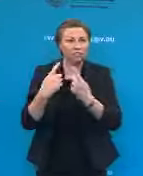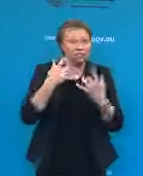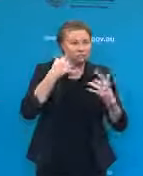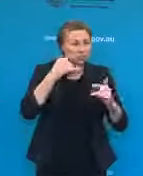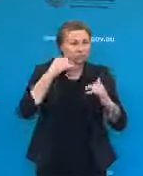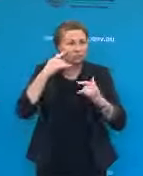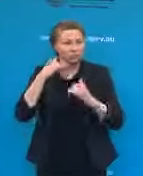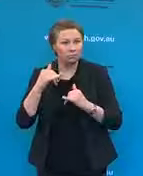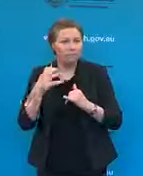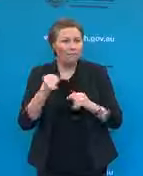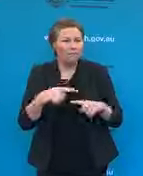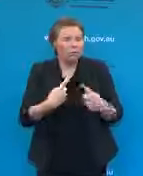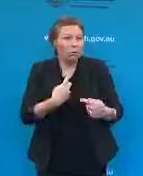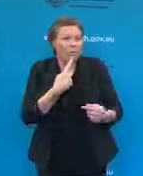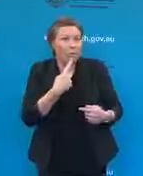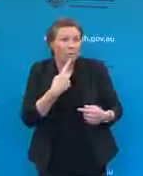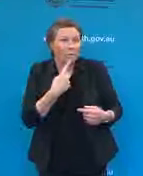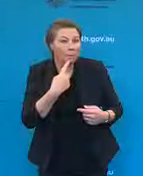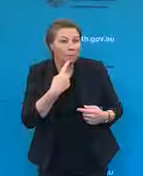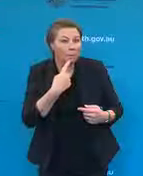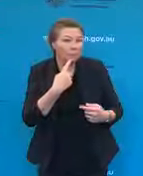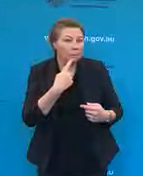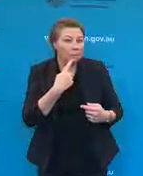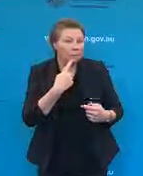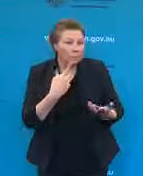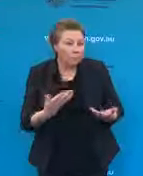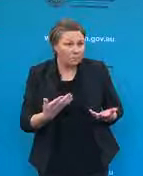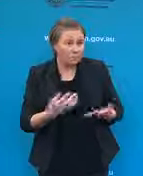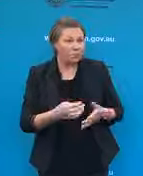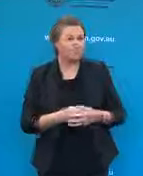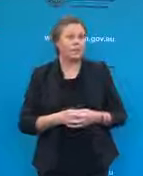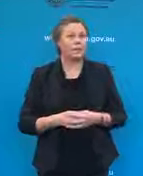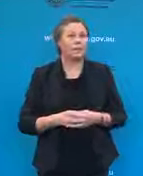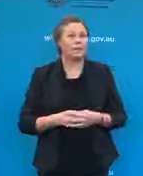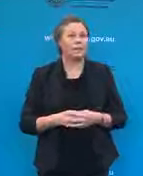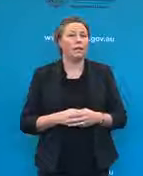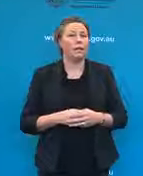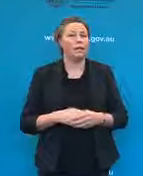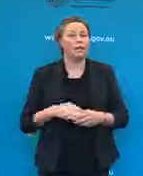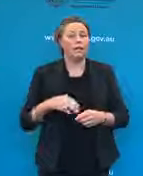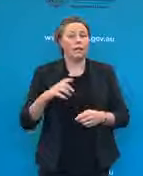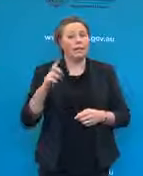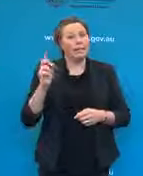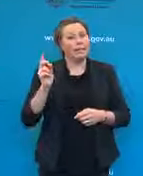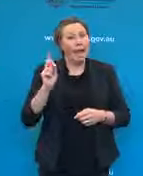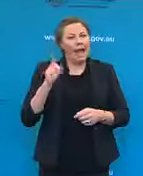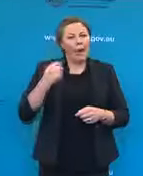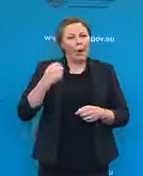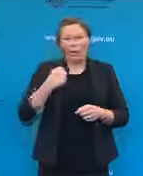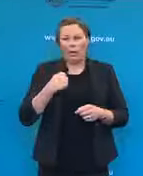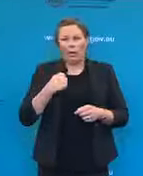types of potential vaccines. We actively examining manufacturing capacity in